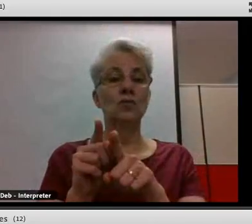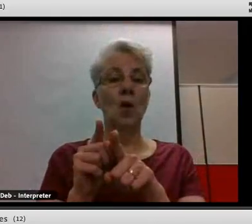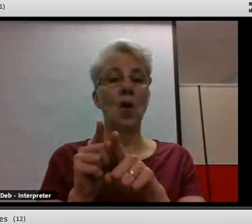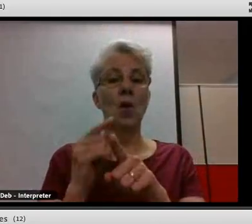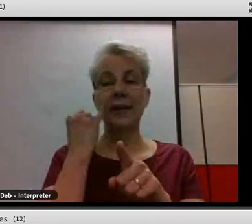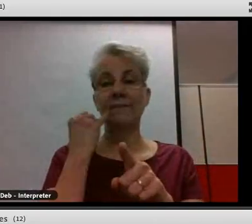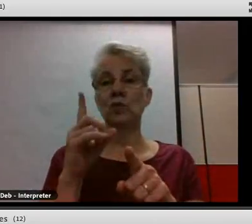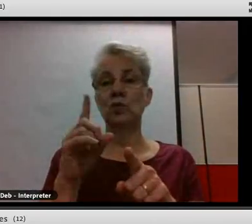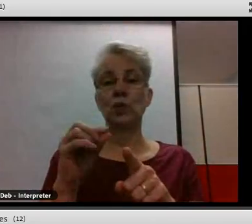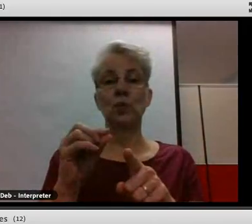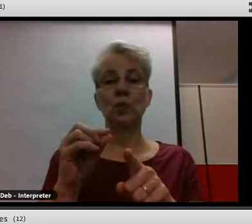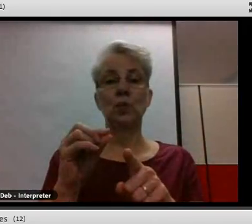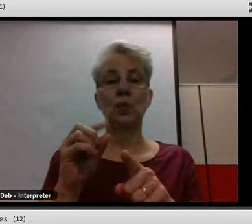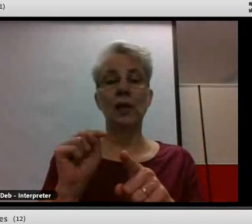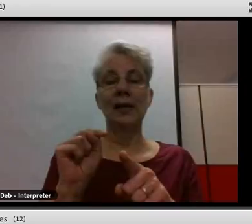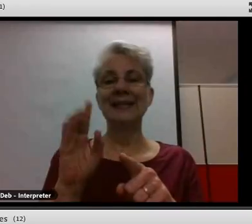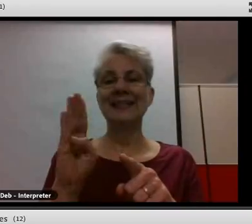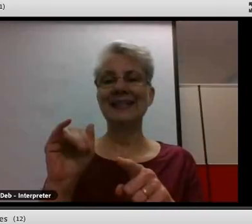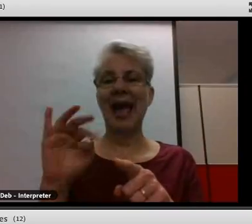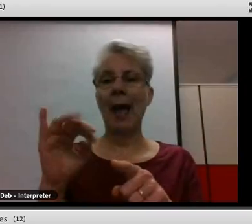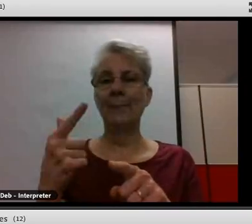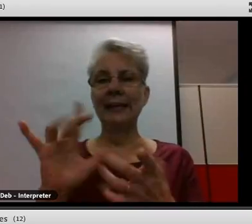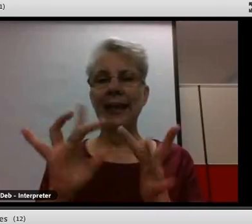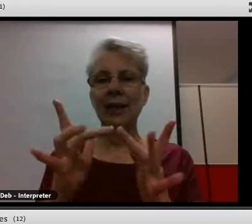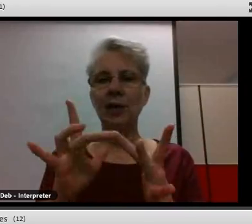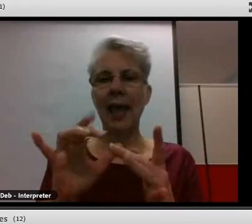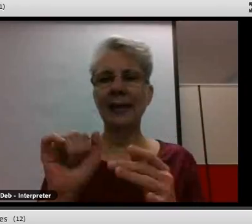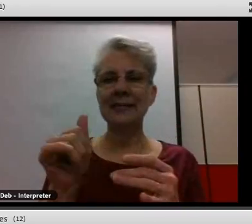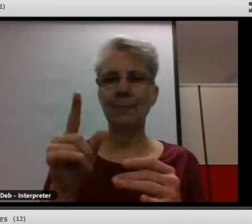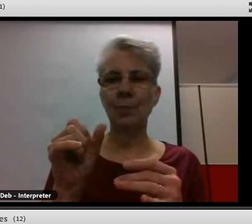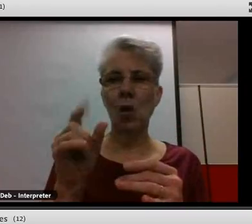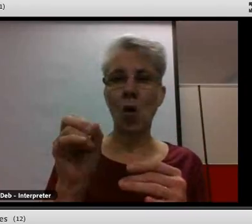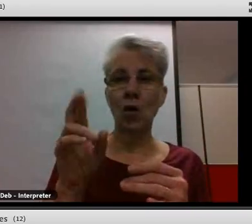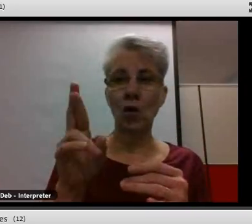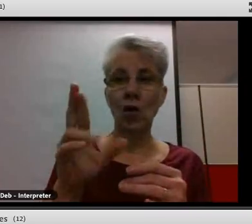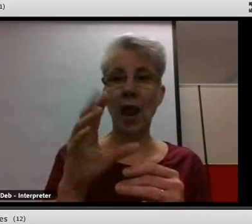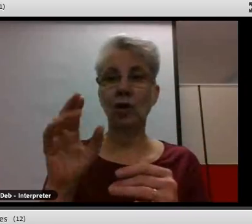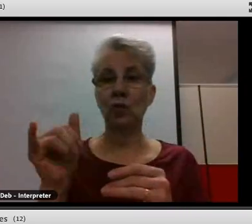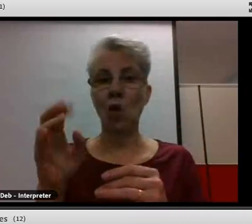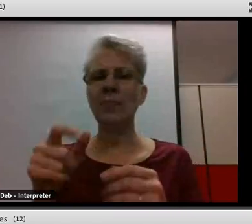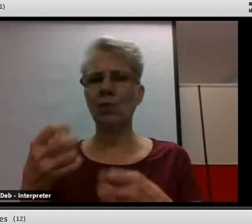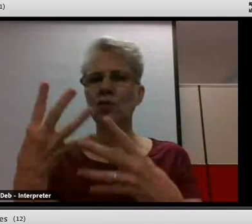We've got the OPAC, LibGuides, we've got handouts